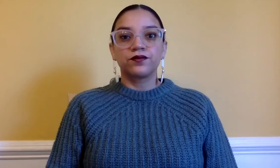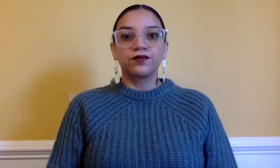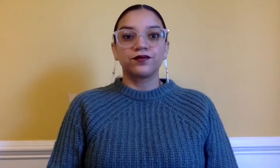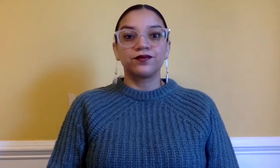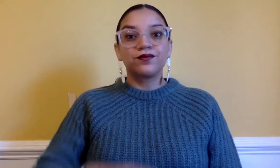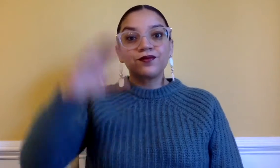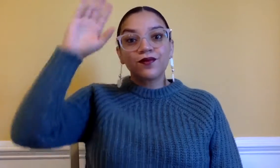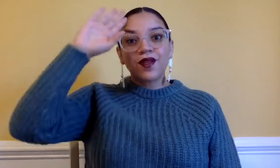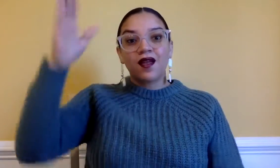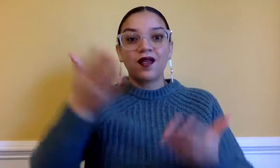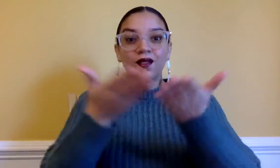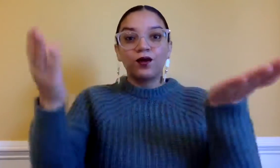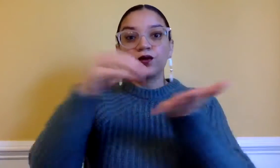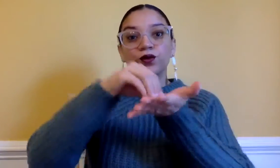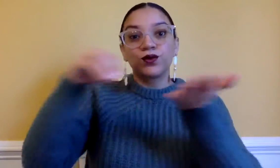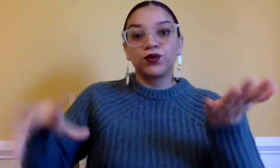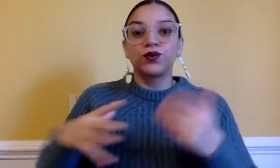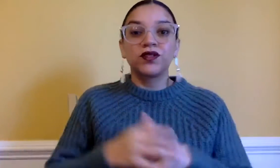Hello students.